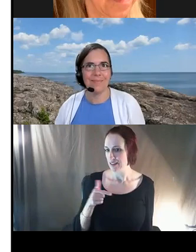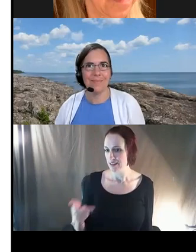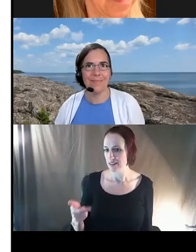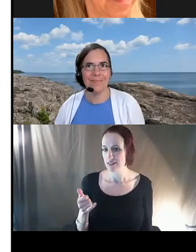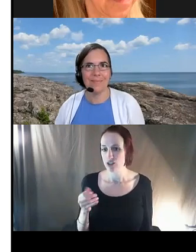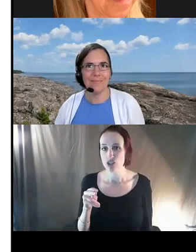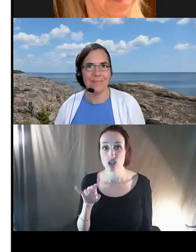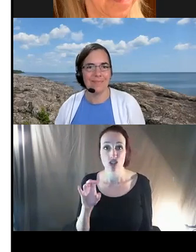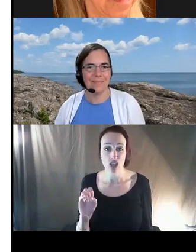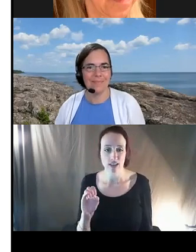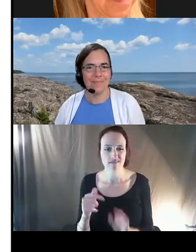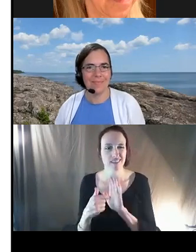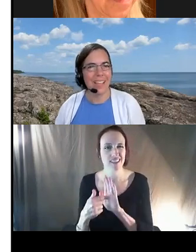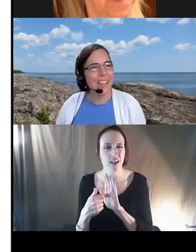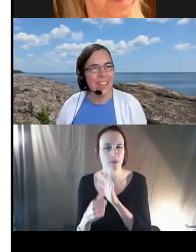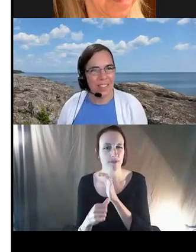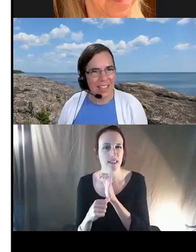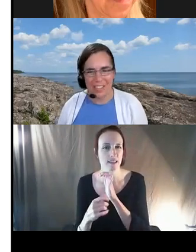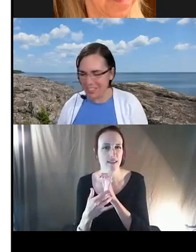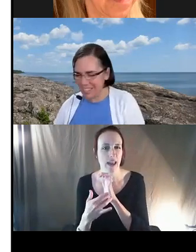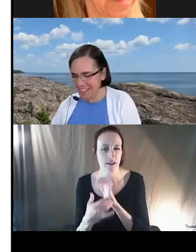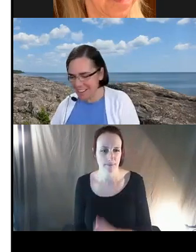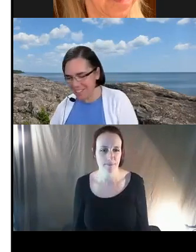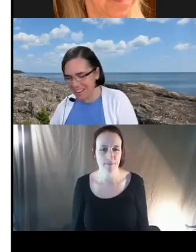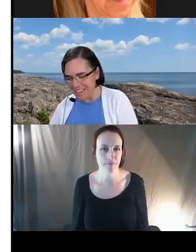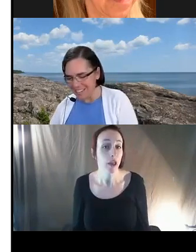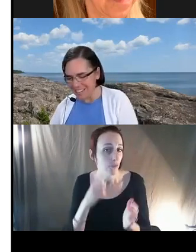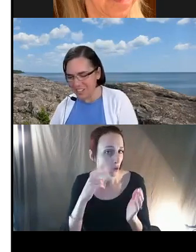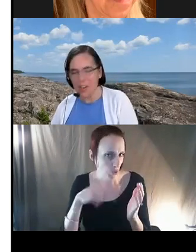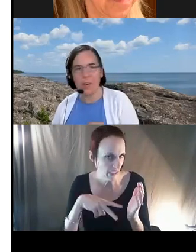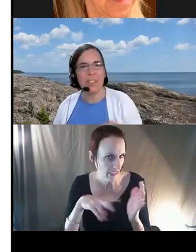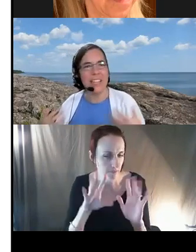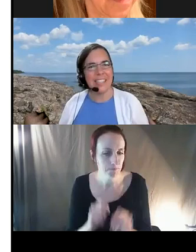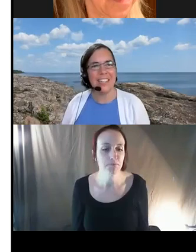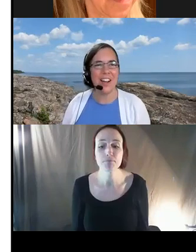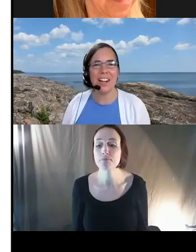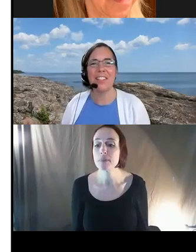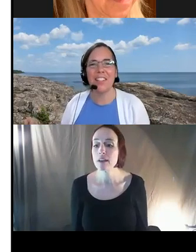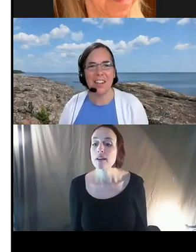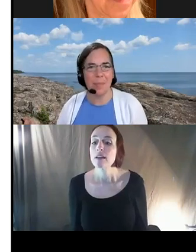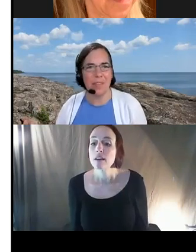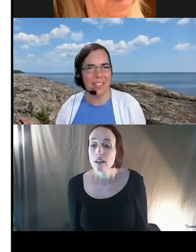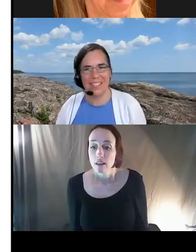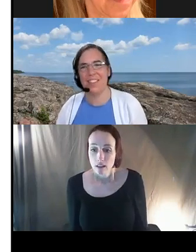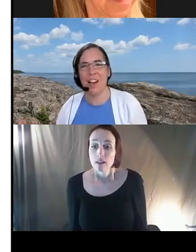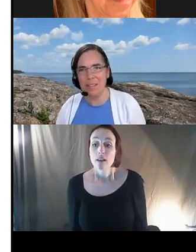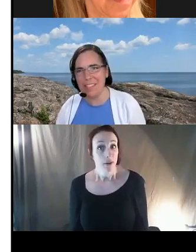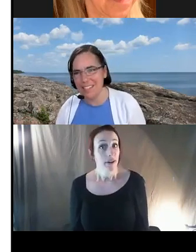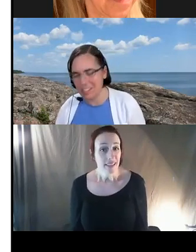for reading. Jennie Delisi: Thank you, Glenda. All right. So, Glenda and I talk a lot about this topic, as